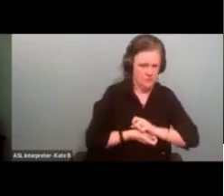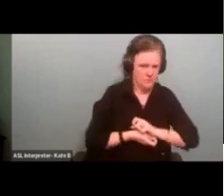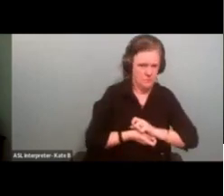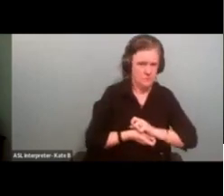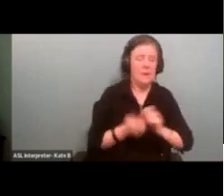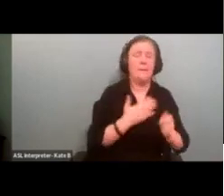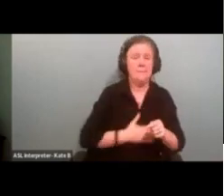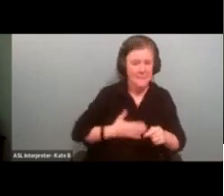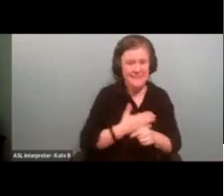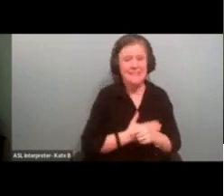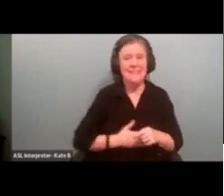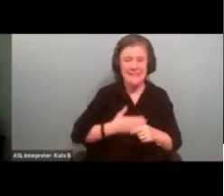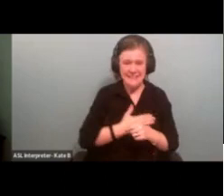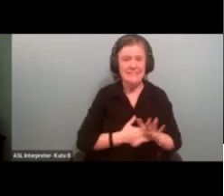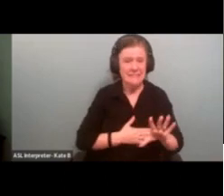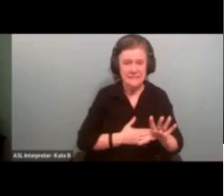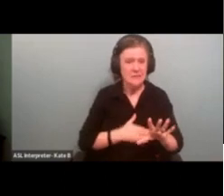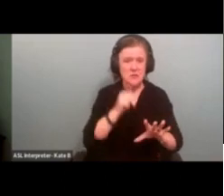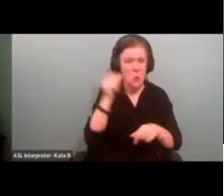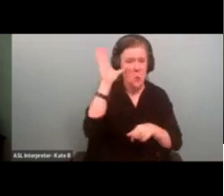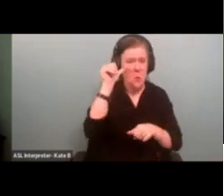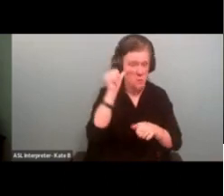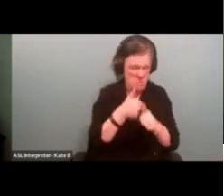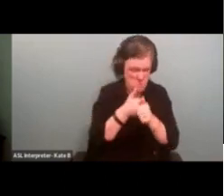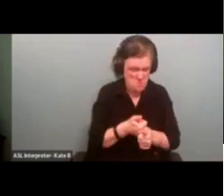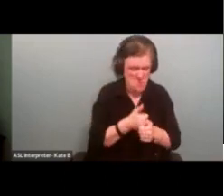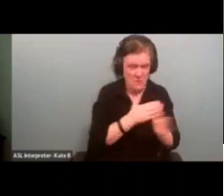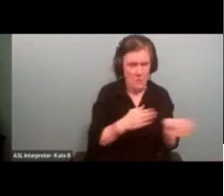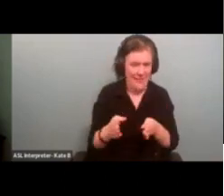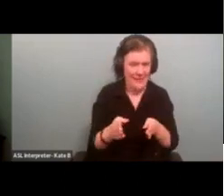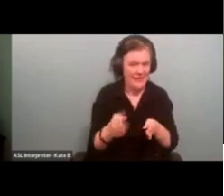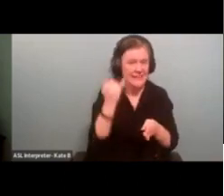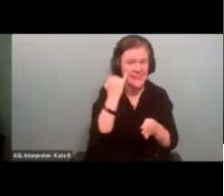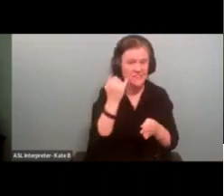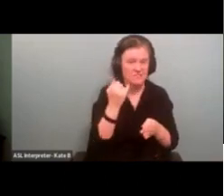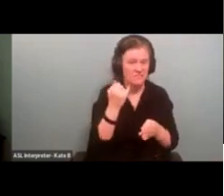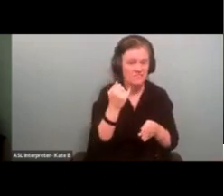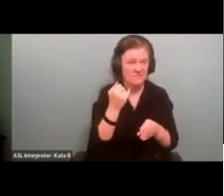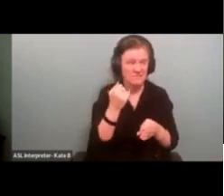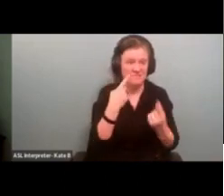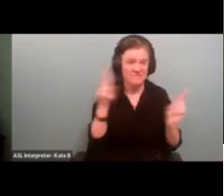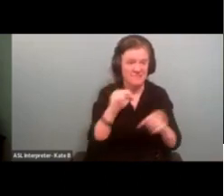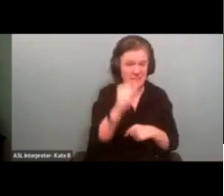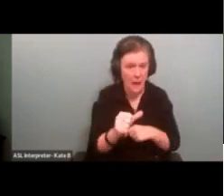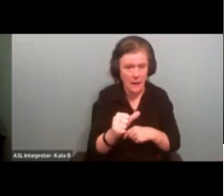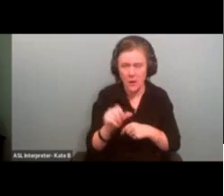please, please, like, don't keep doing things that aren't working. And make sure that we're brainstorming we're